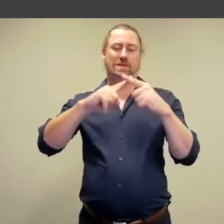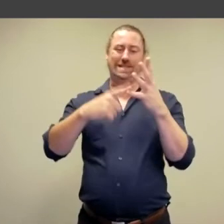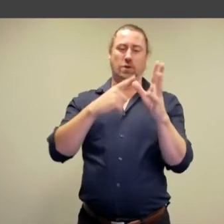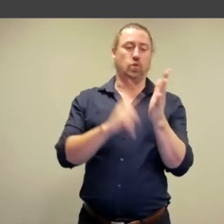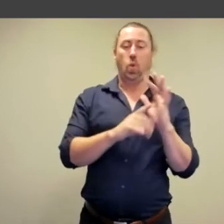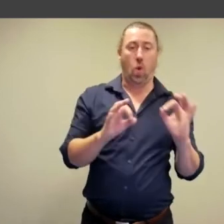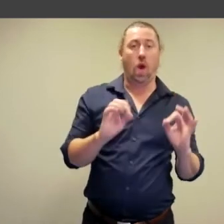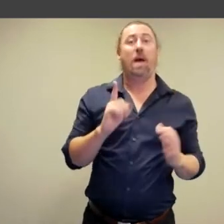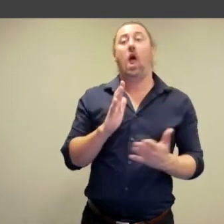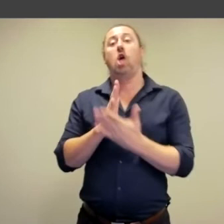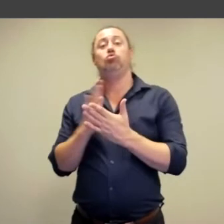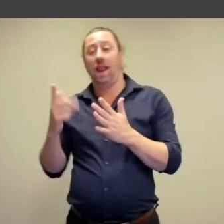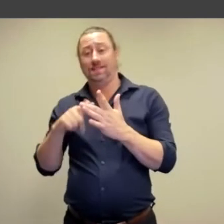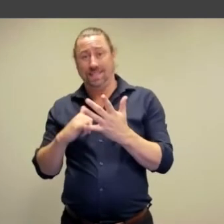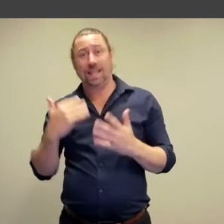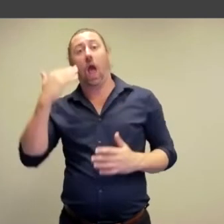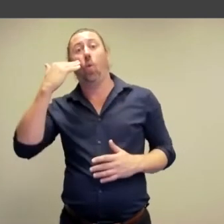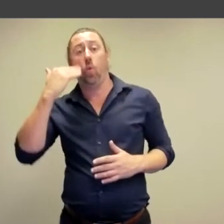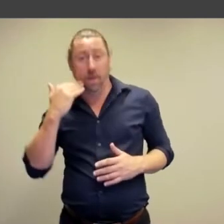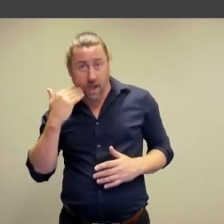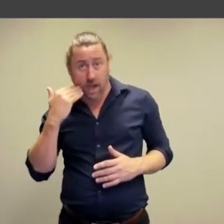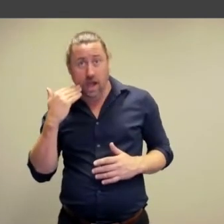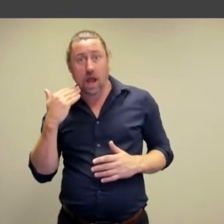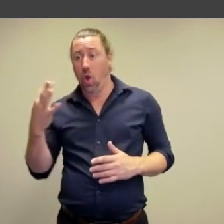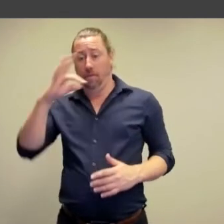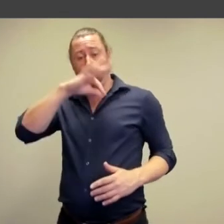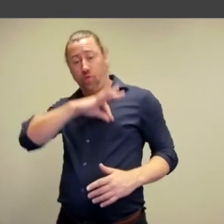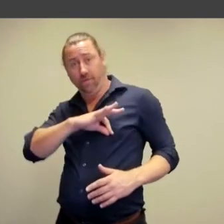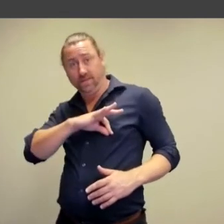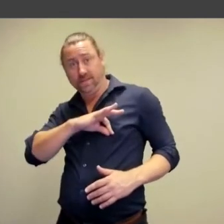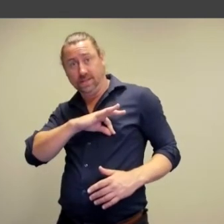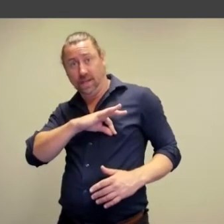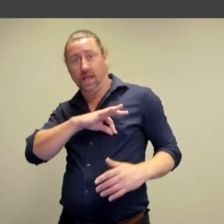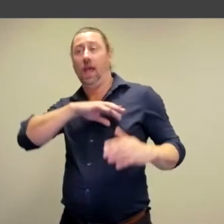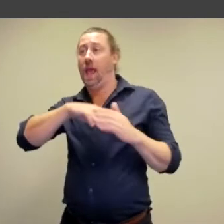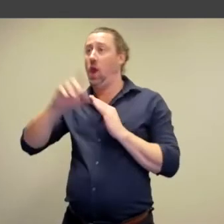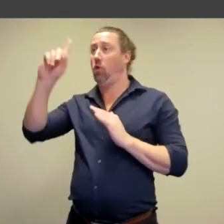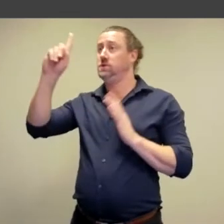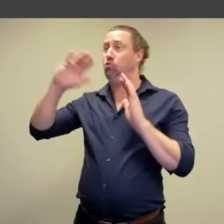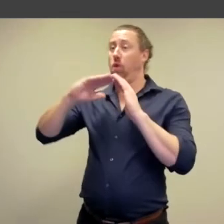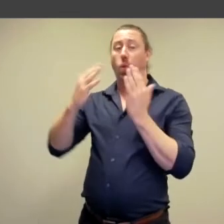that being a woman and making money in the